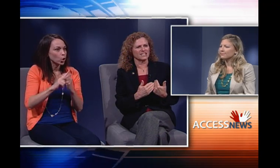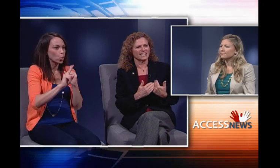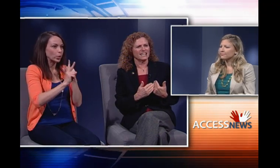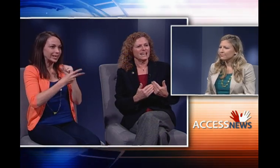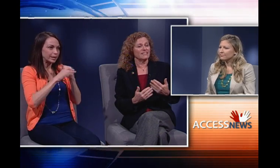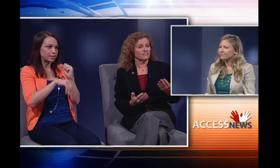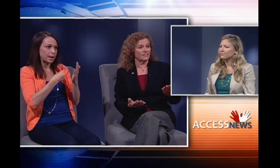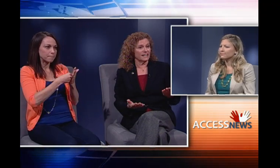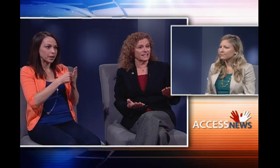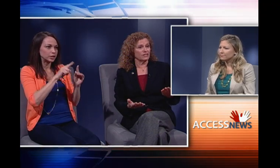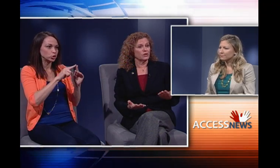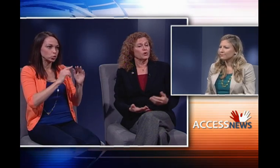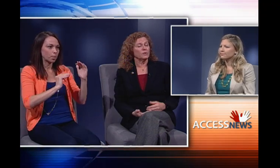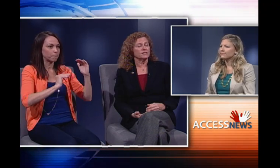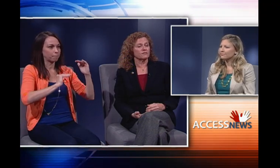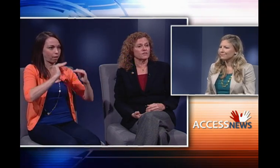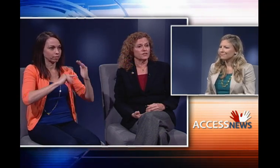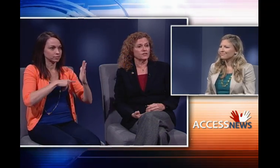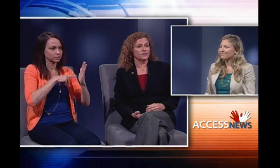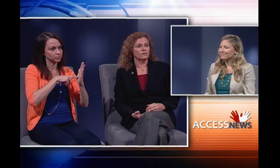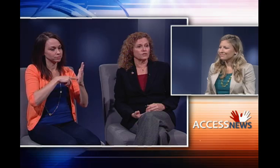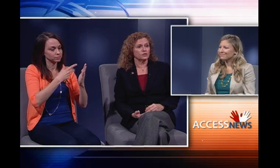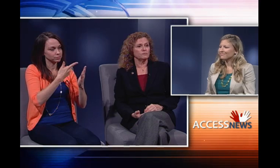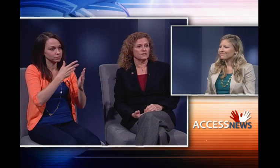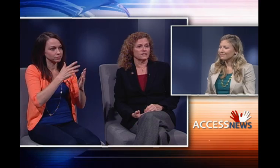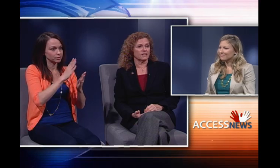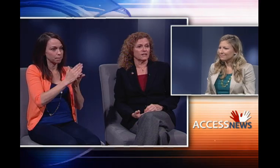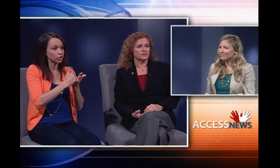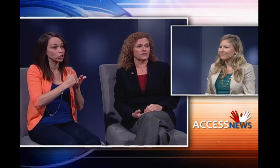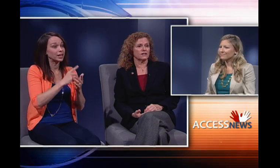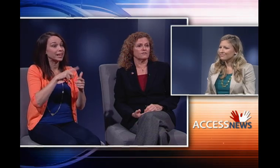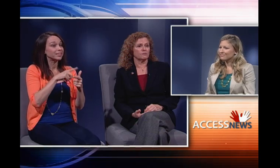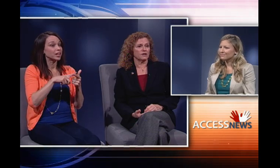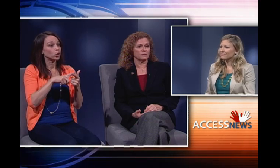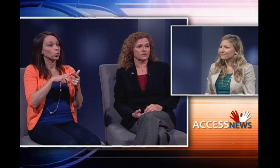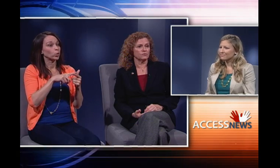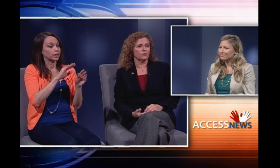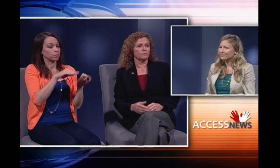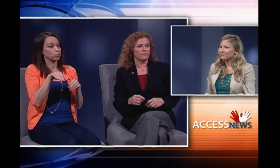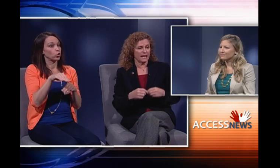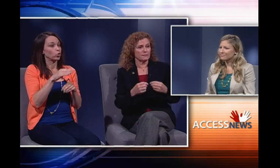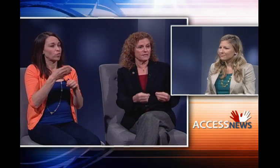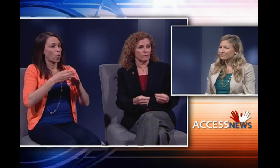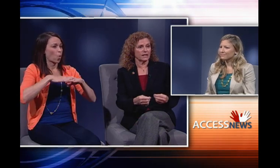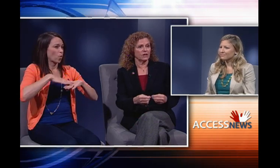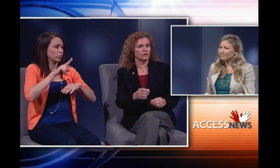And then finally, we deferred over $2 billion of our public school payment that we owe